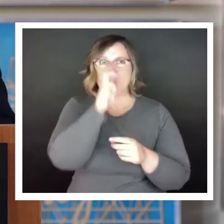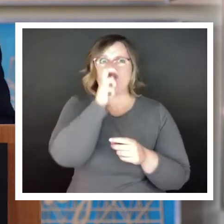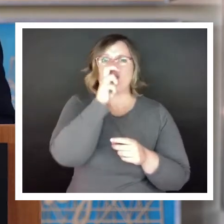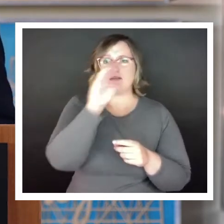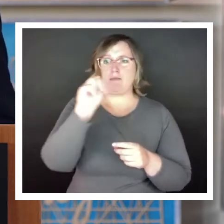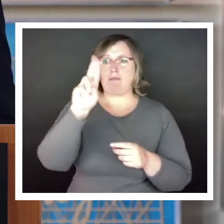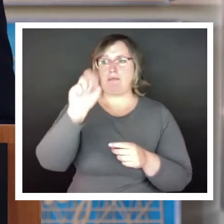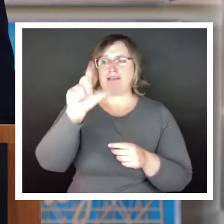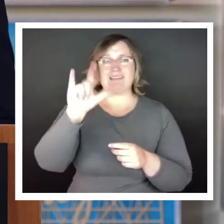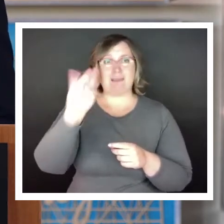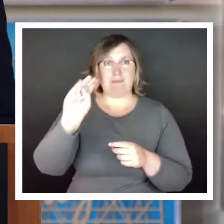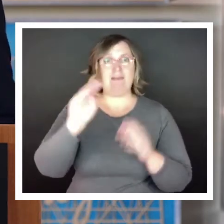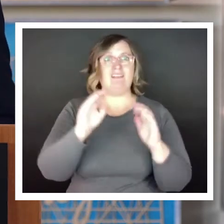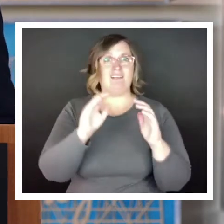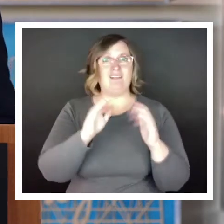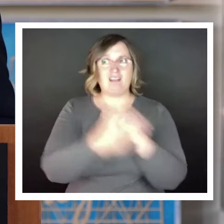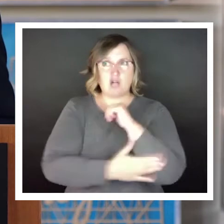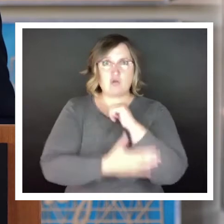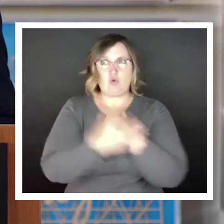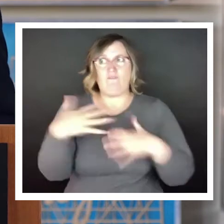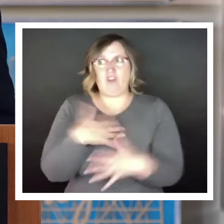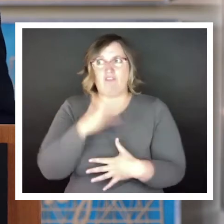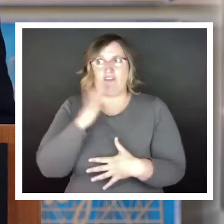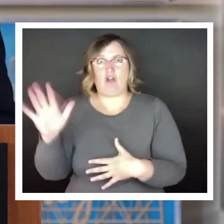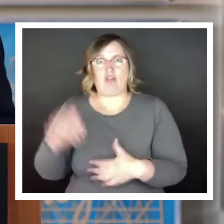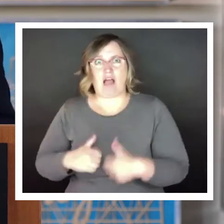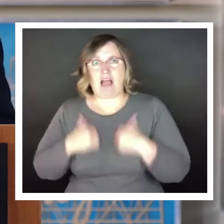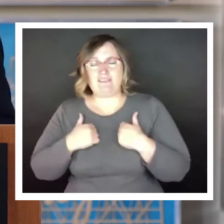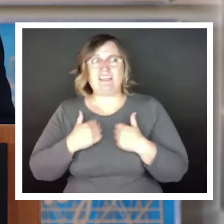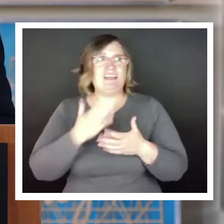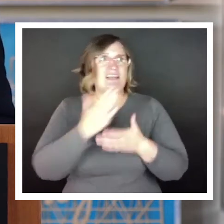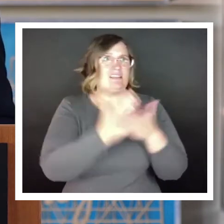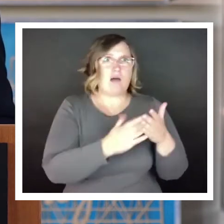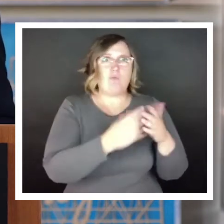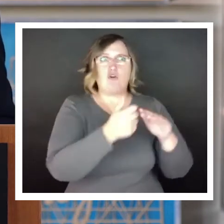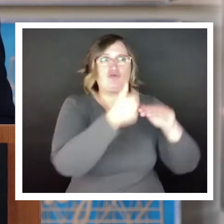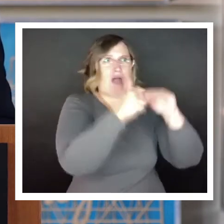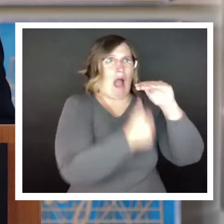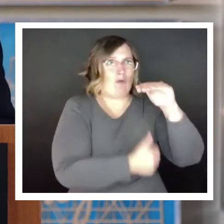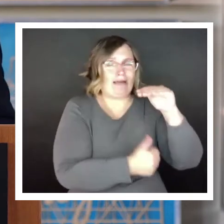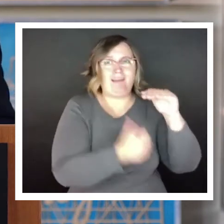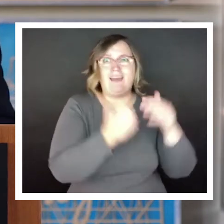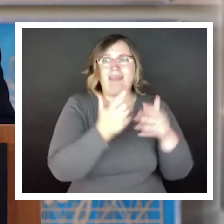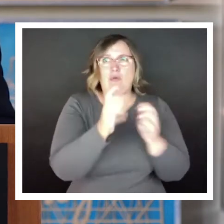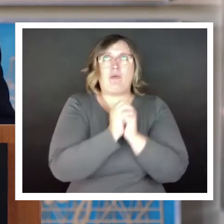And some of these kids were drowning. They were praying that someone would throw them a lifeline.